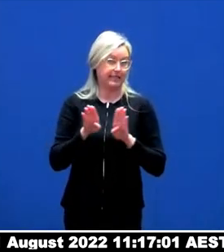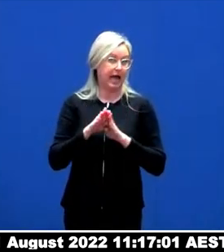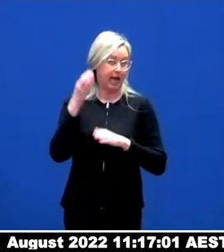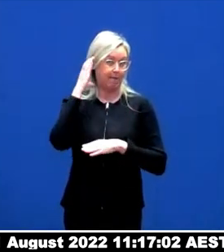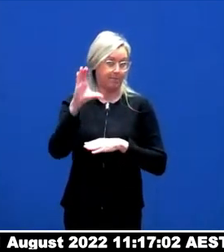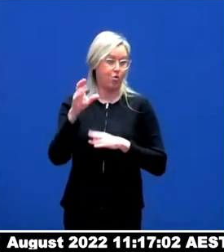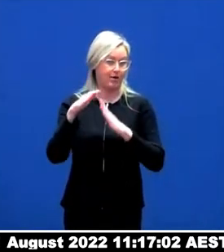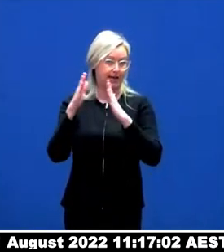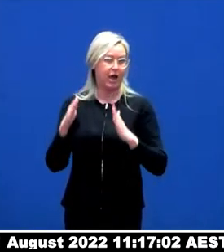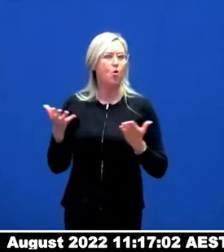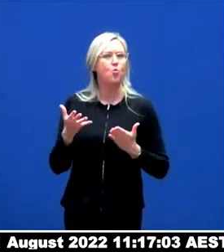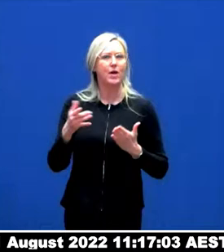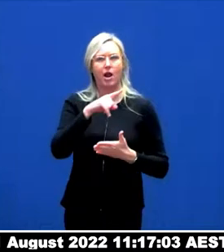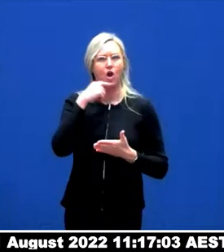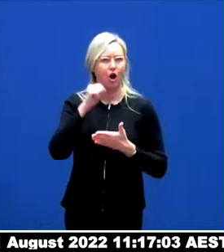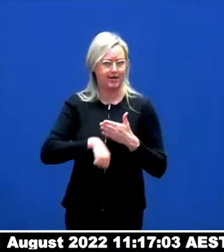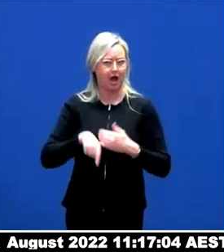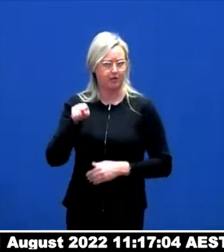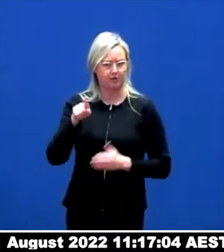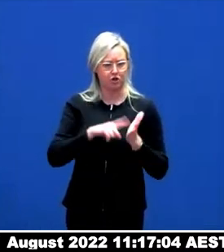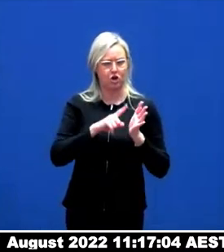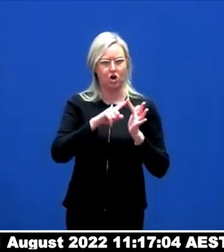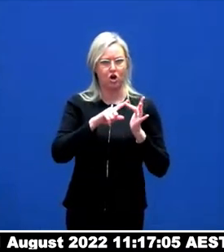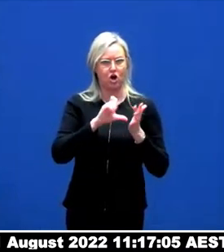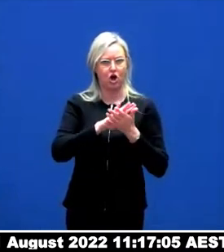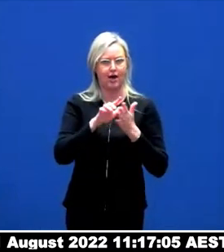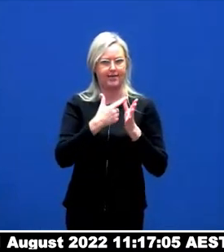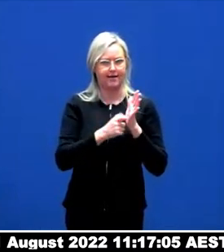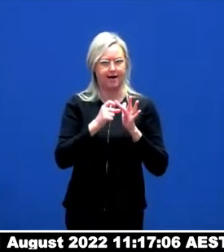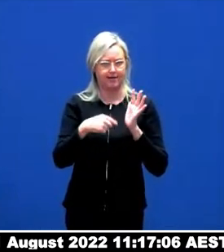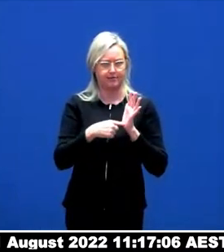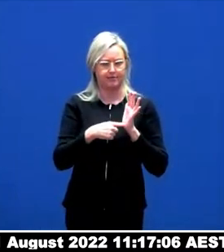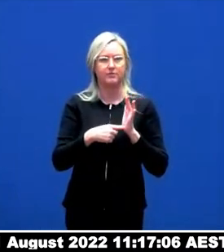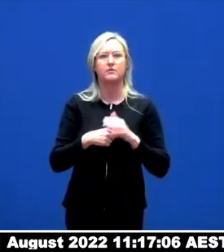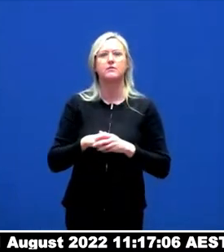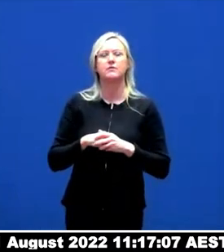That was in Leichhardt. The first boarding house was introduced by me by a friend who